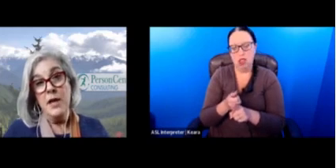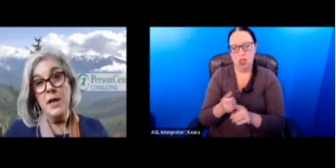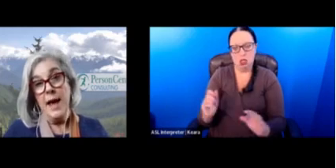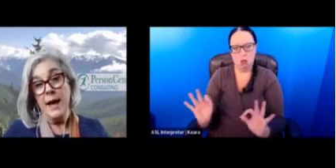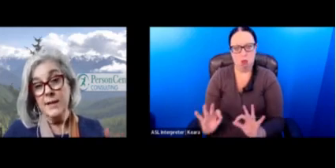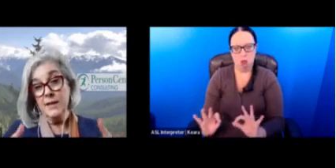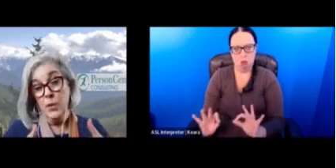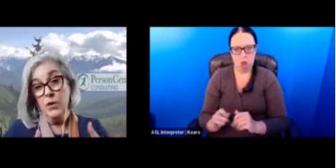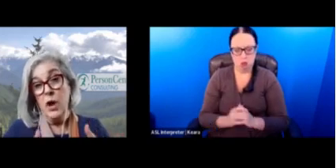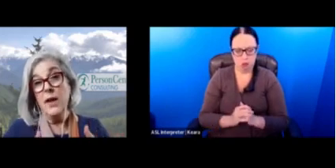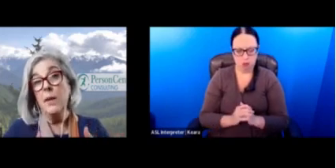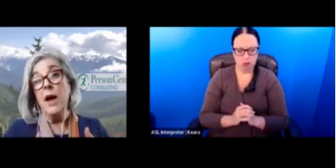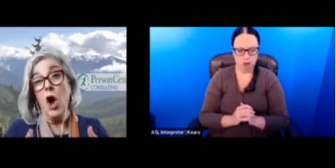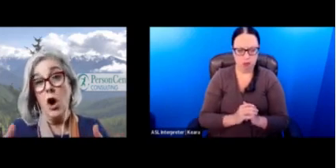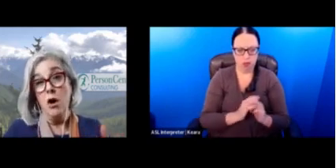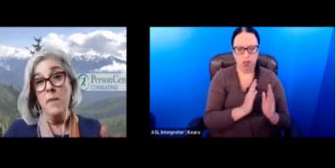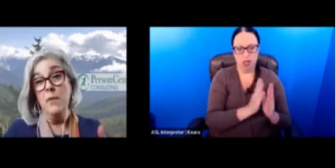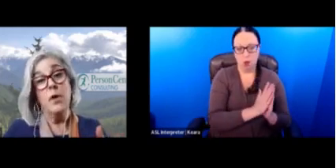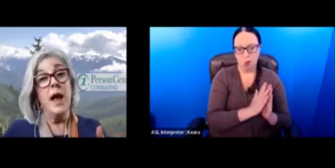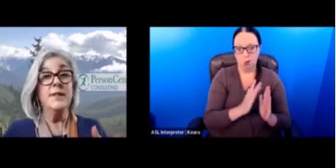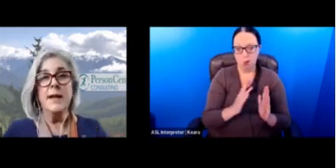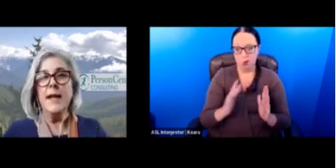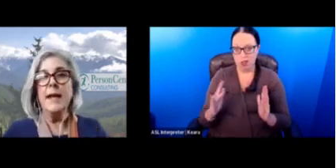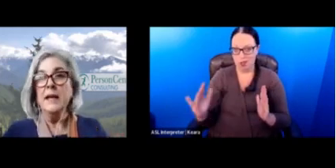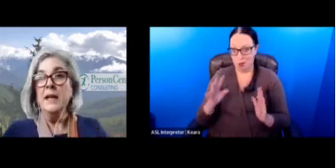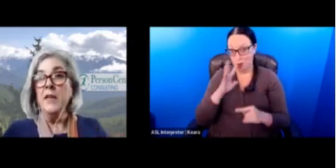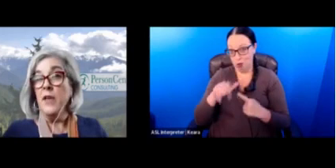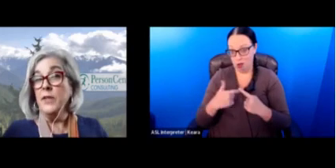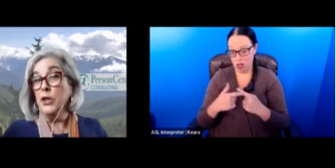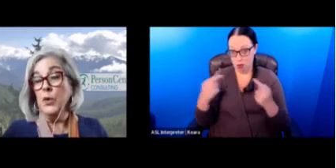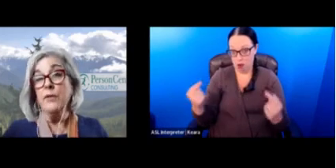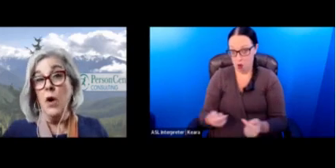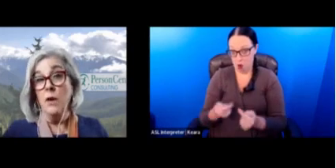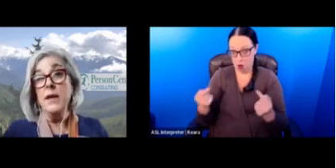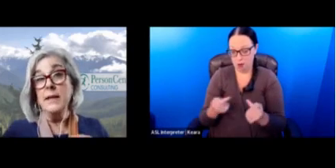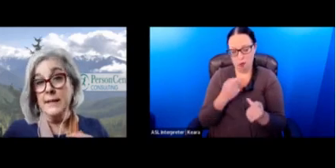the access when we're talking about harm, and we're now saying that the degree of harm is